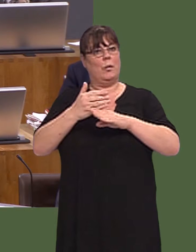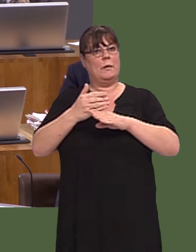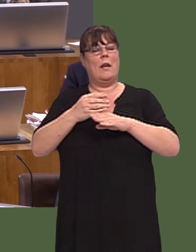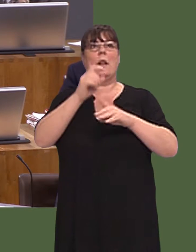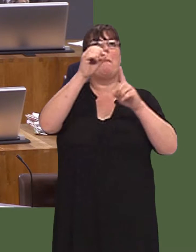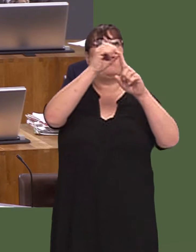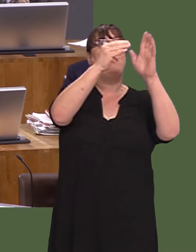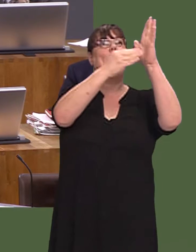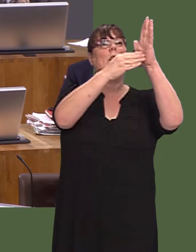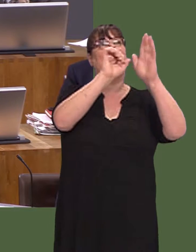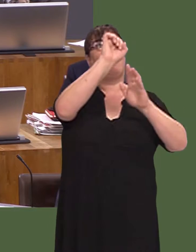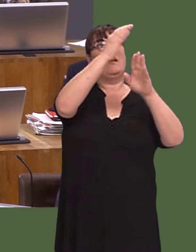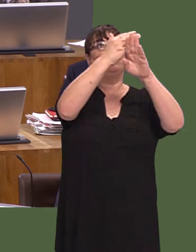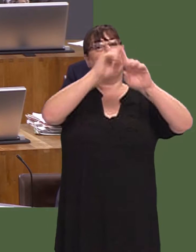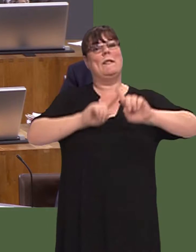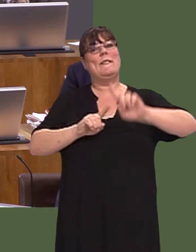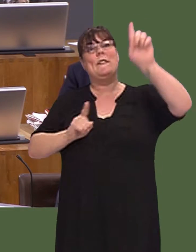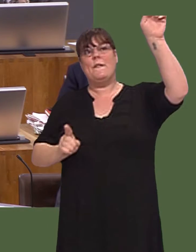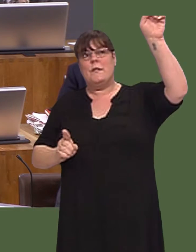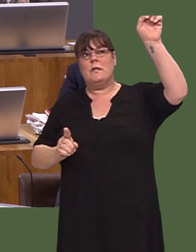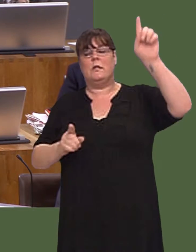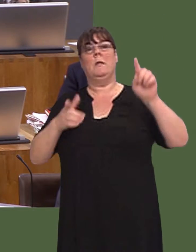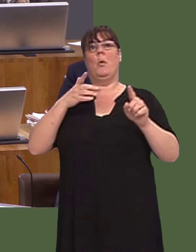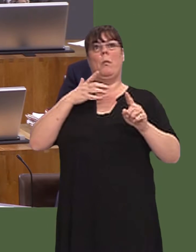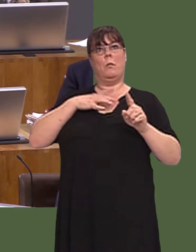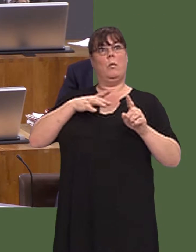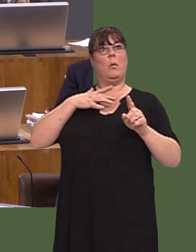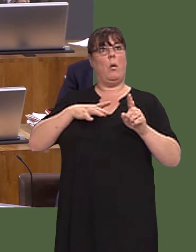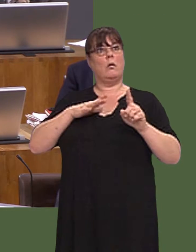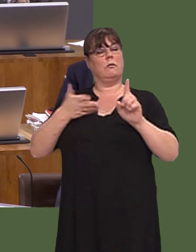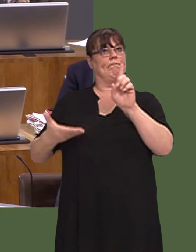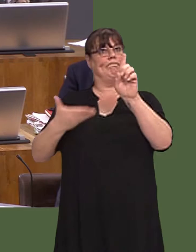But, in time, of course, I would want to see opportunities for people in towns such as